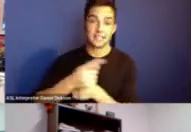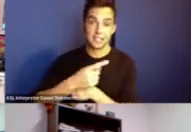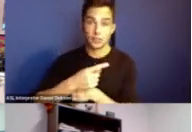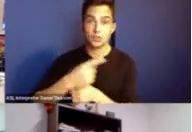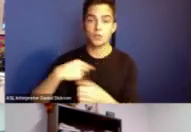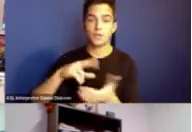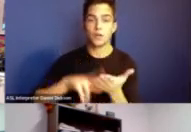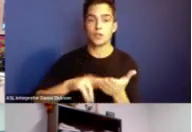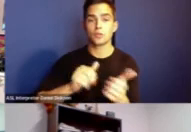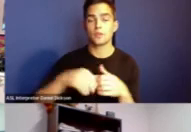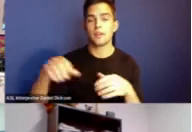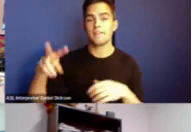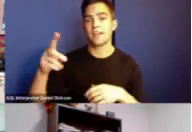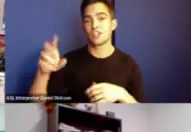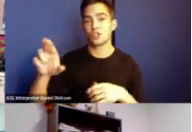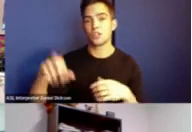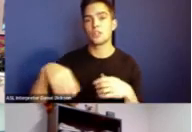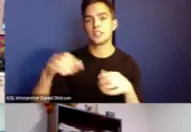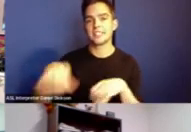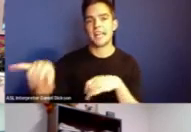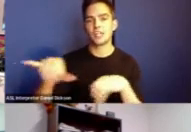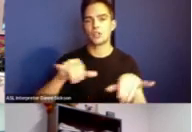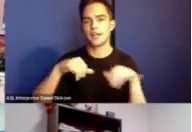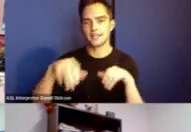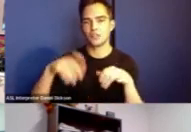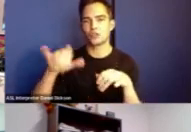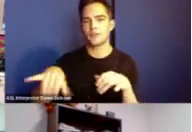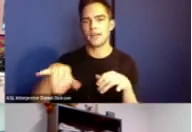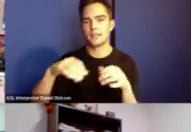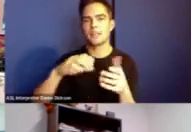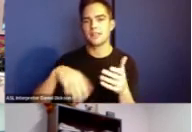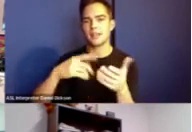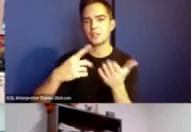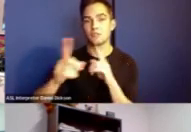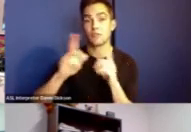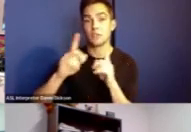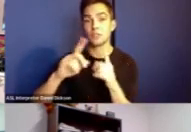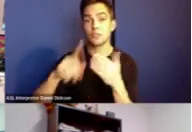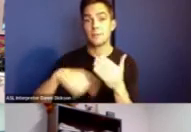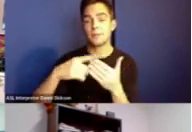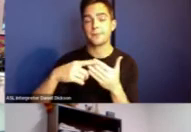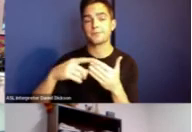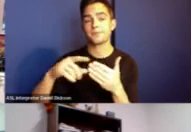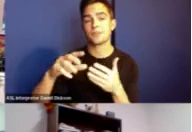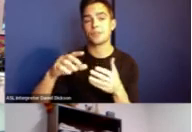with a vendor to standardize the survey. And so that conversation about translating it into other